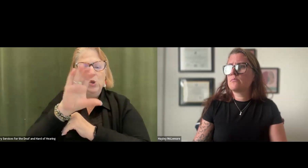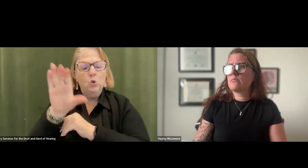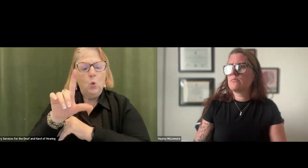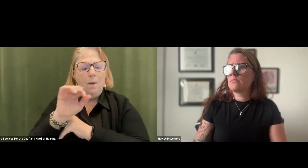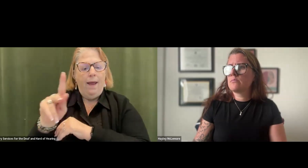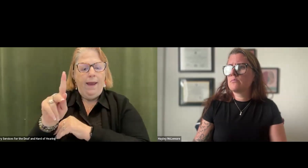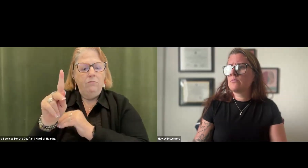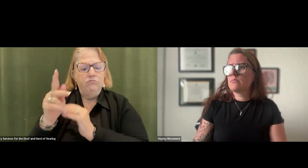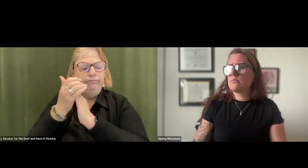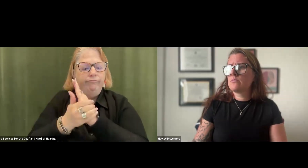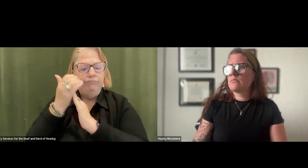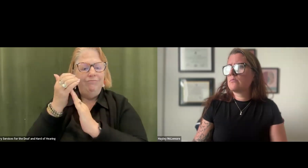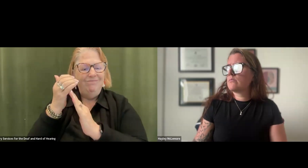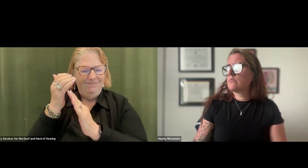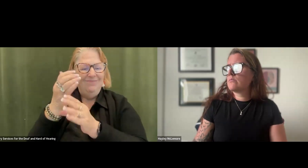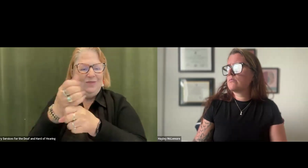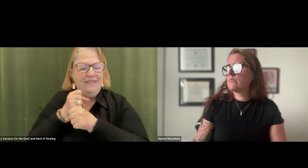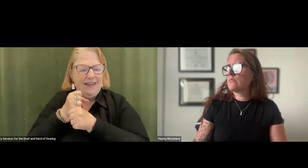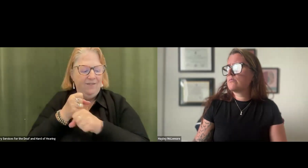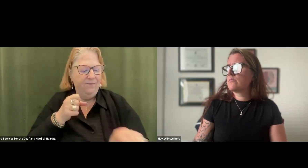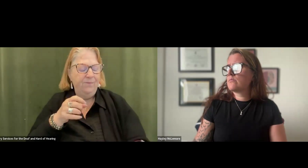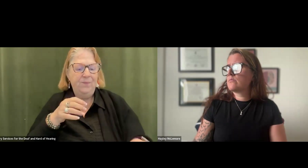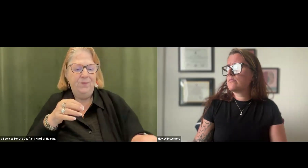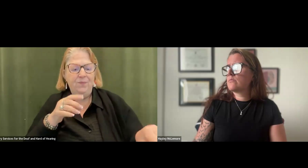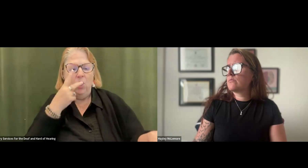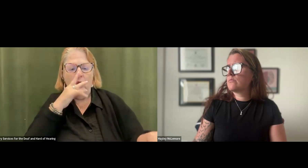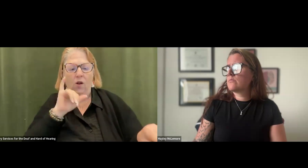Then, you're able to click on the Zoom link and join automatically.